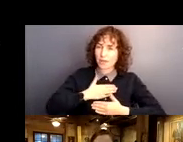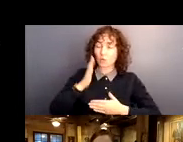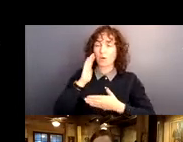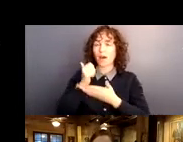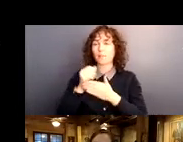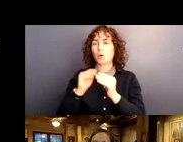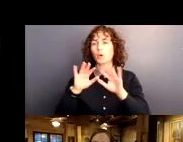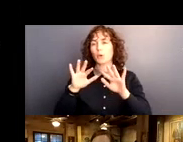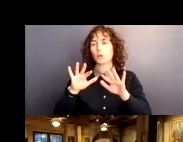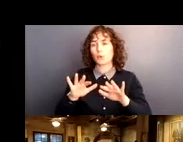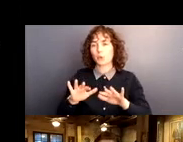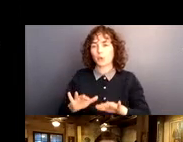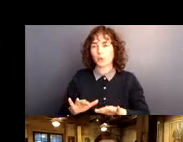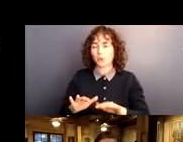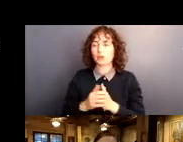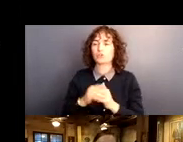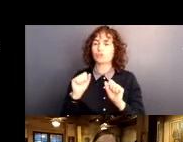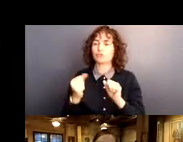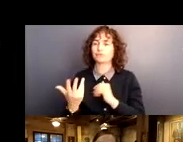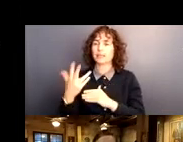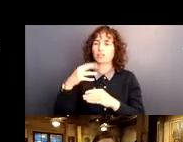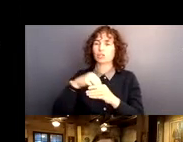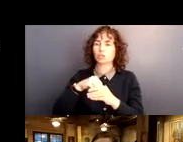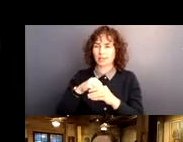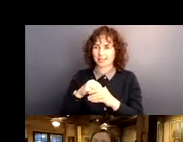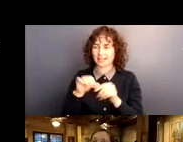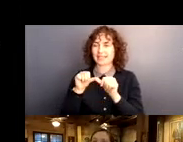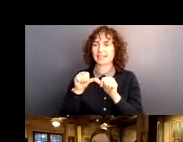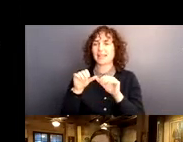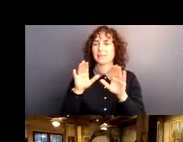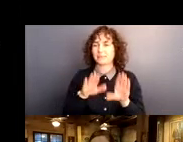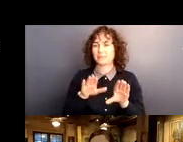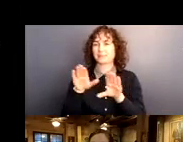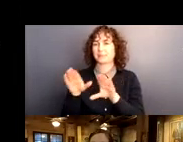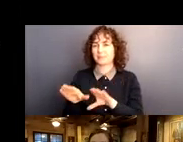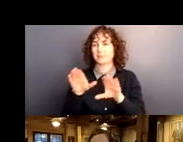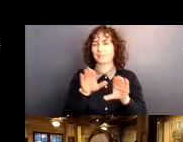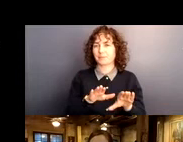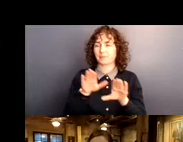or a place where you integrating a steady beat with a rhythmic and body pattern